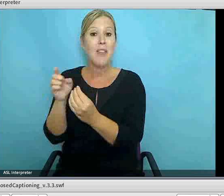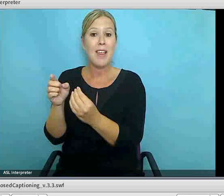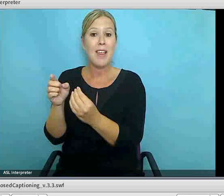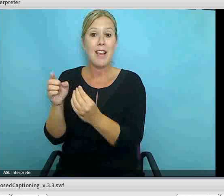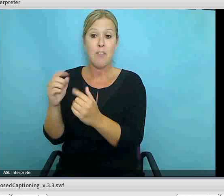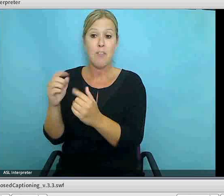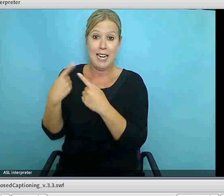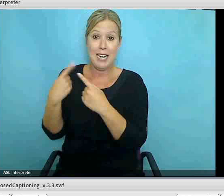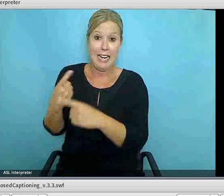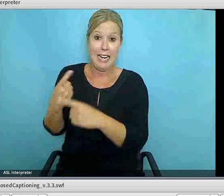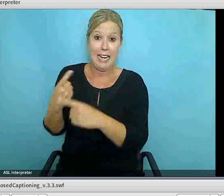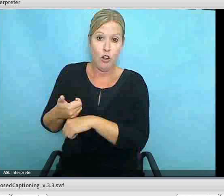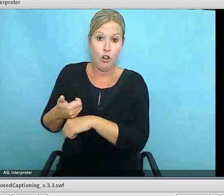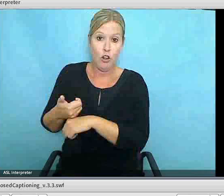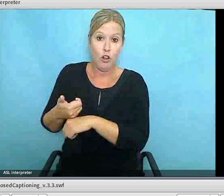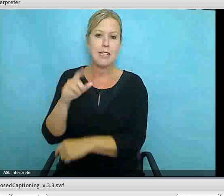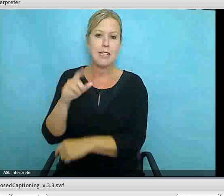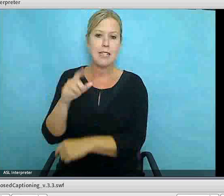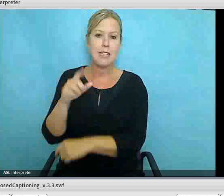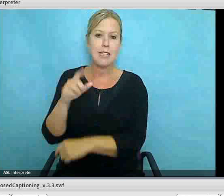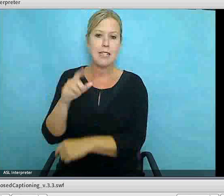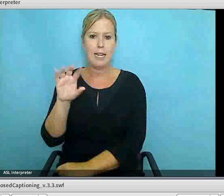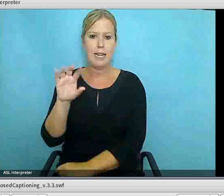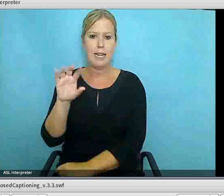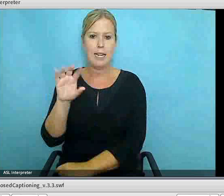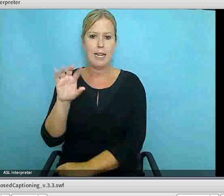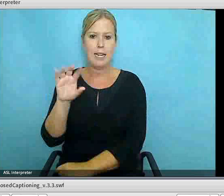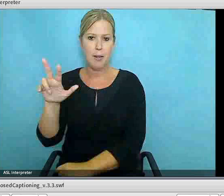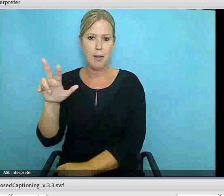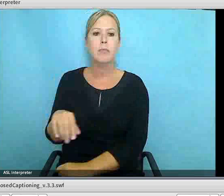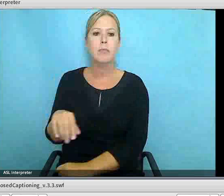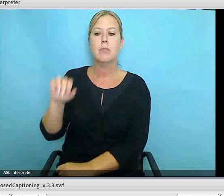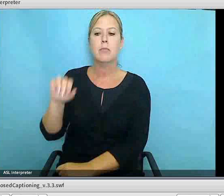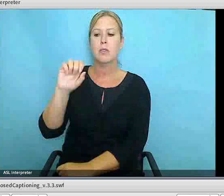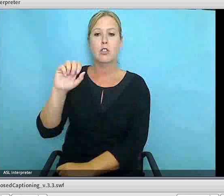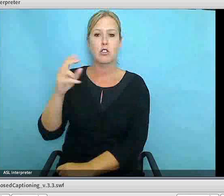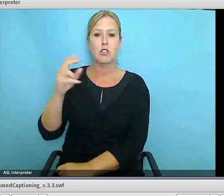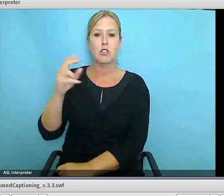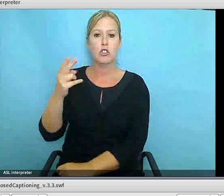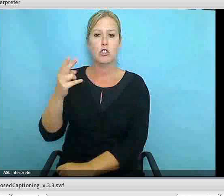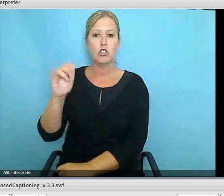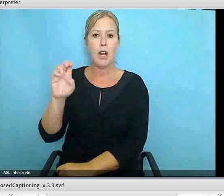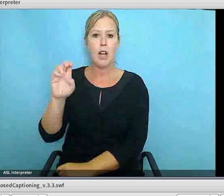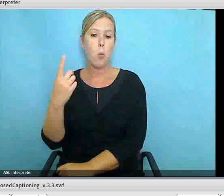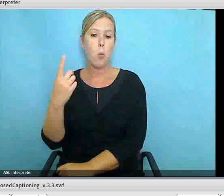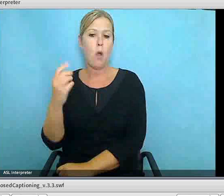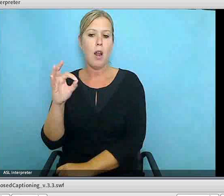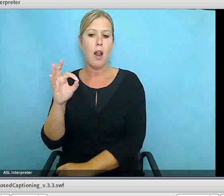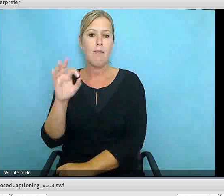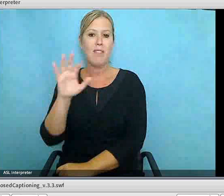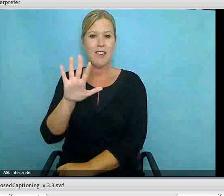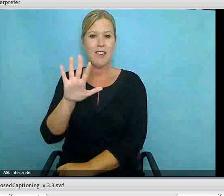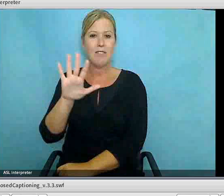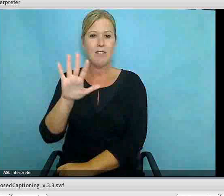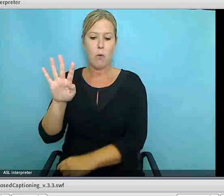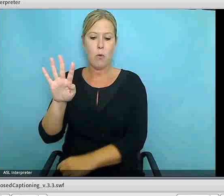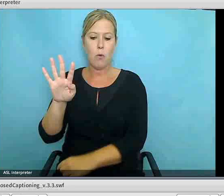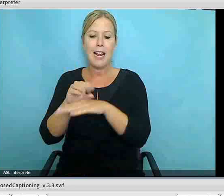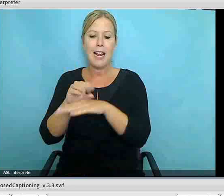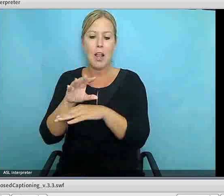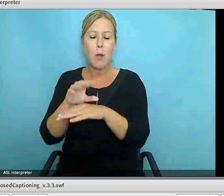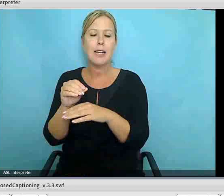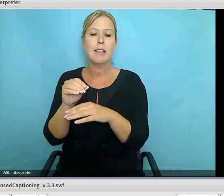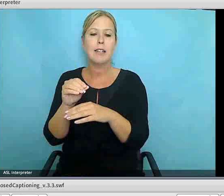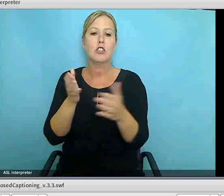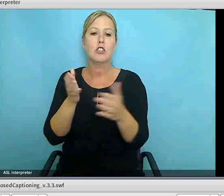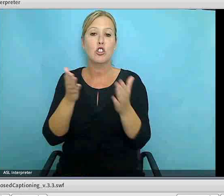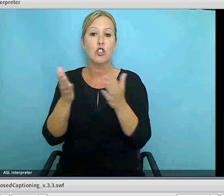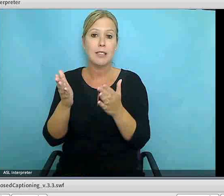SHINE is one of 54 state health insurance counseling and assistance programs nationwide.